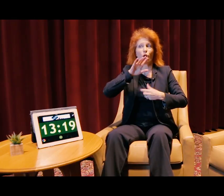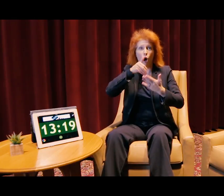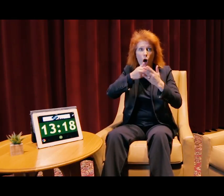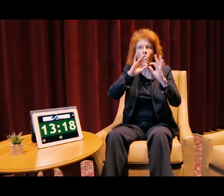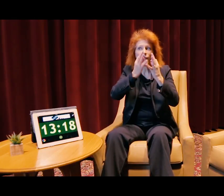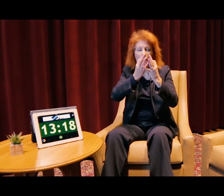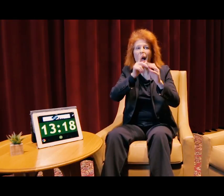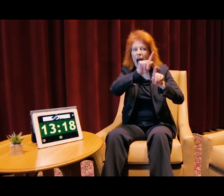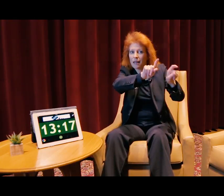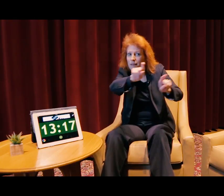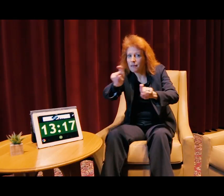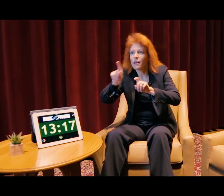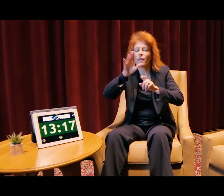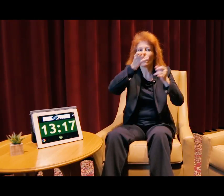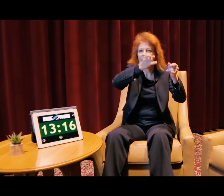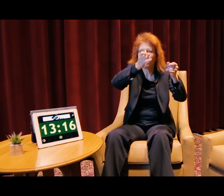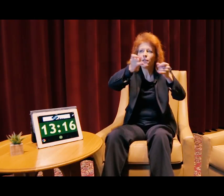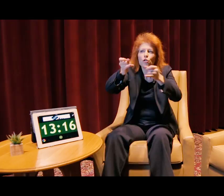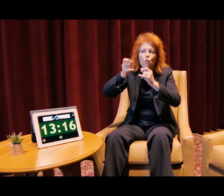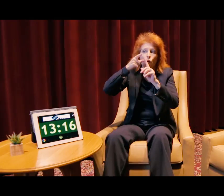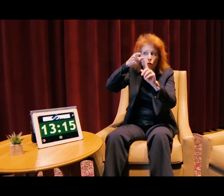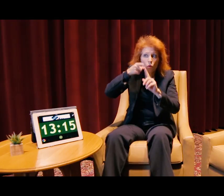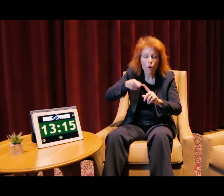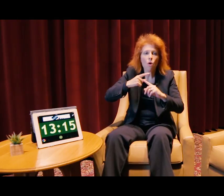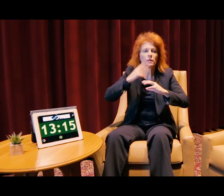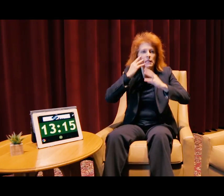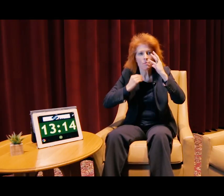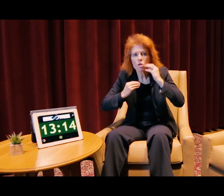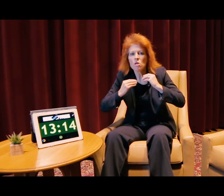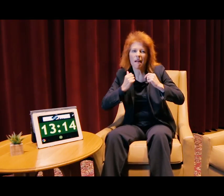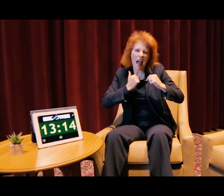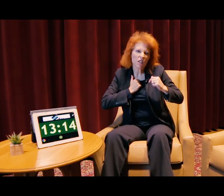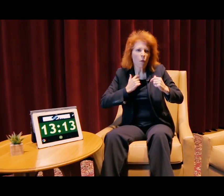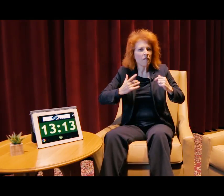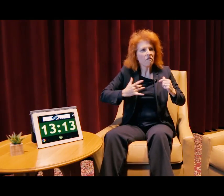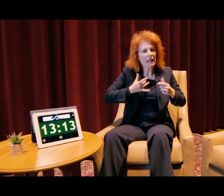I ask them about their individual goals, and experiences, and attitudes, and confidences.